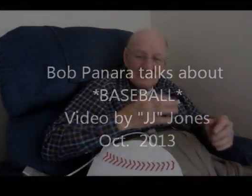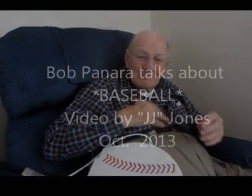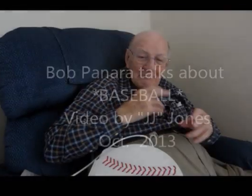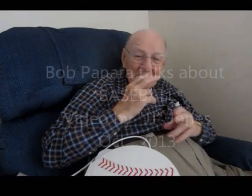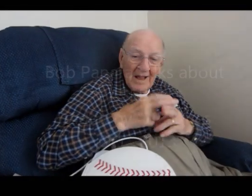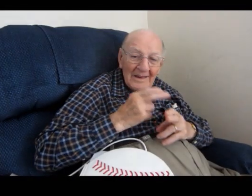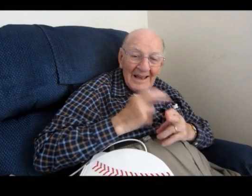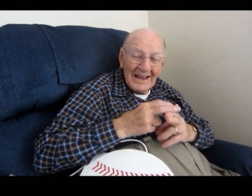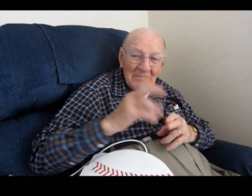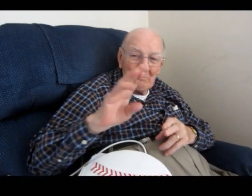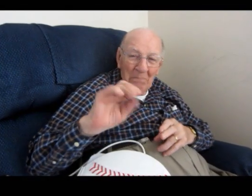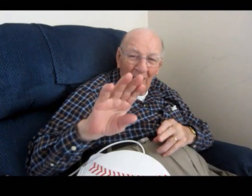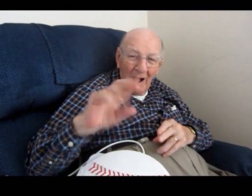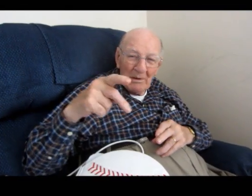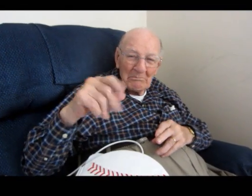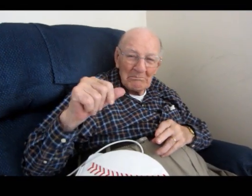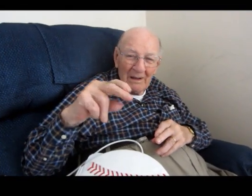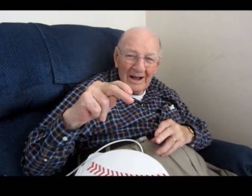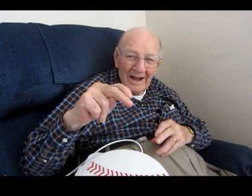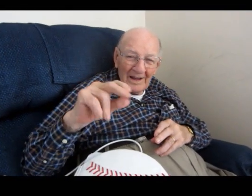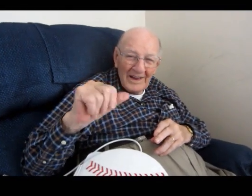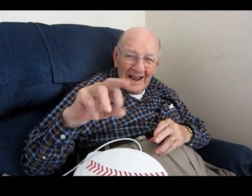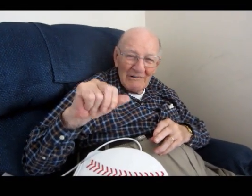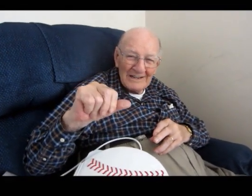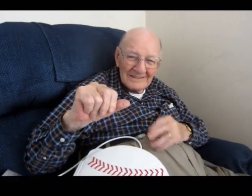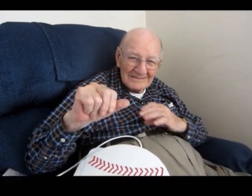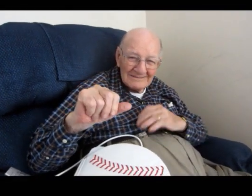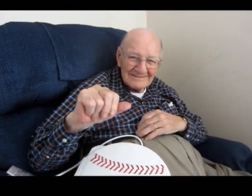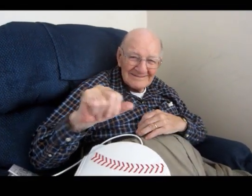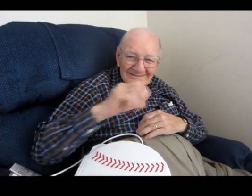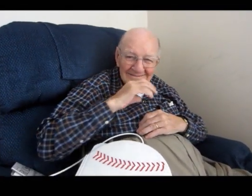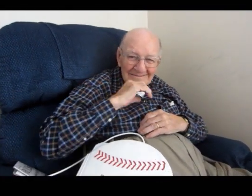My name is Bob Panara